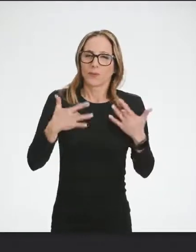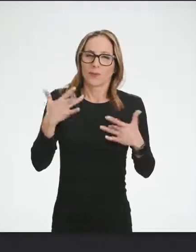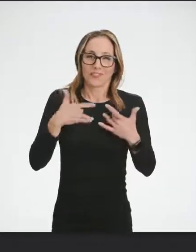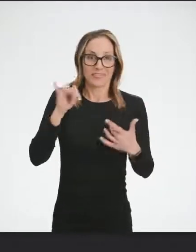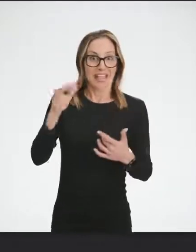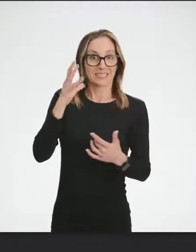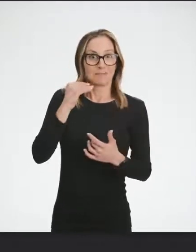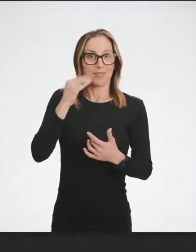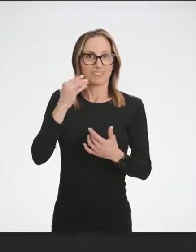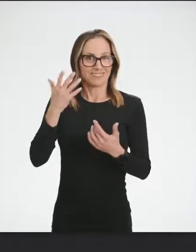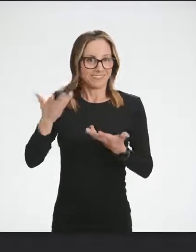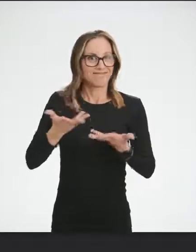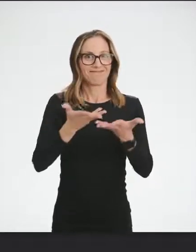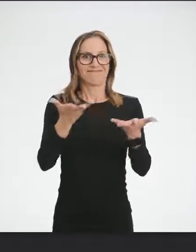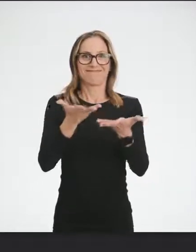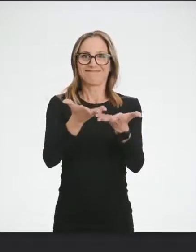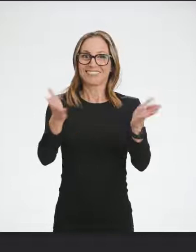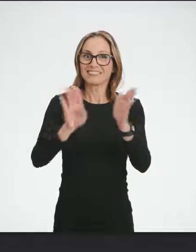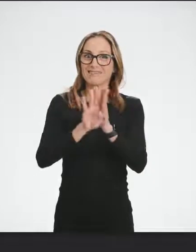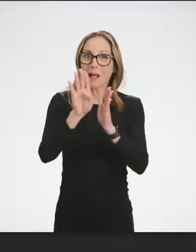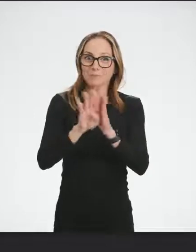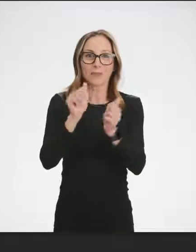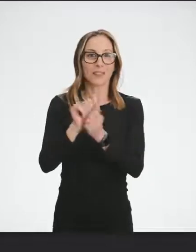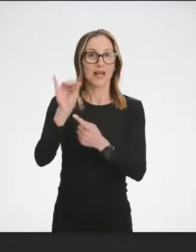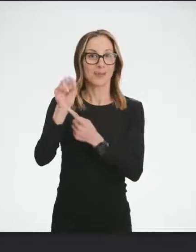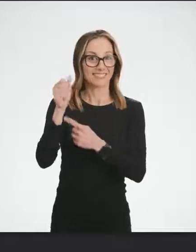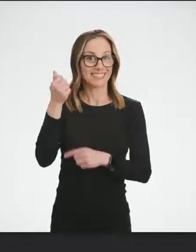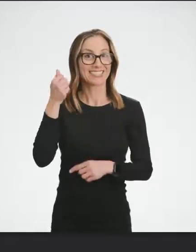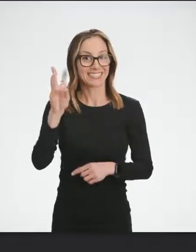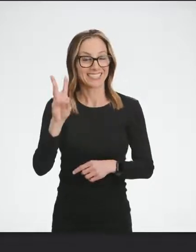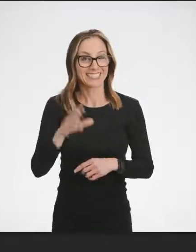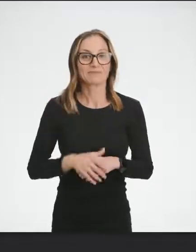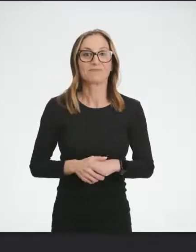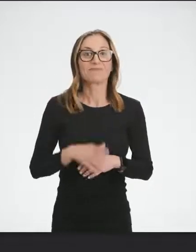We're very excited to make this immersive experience available to developers with iOS